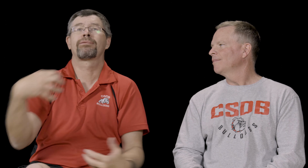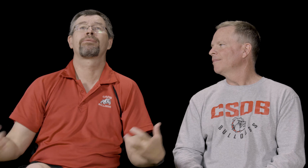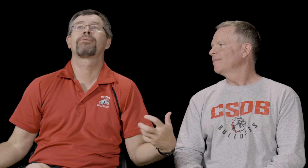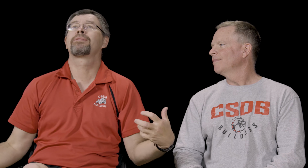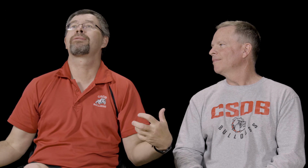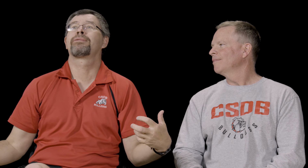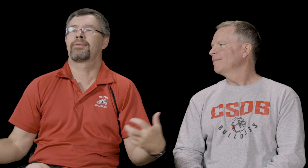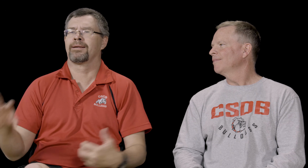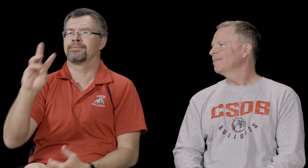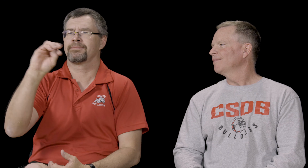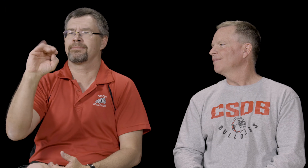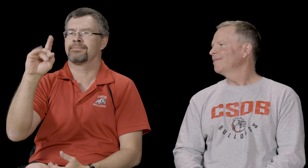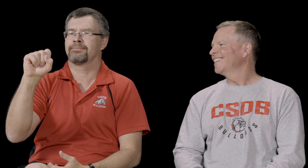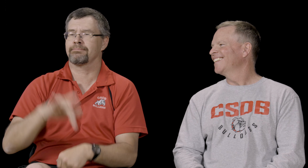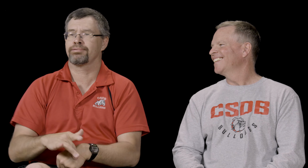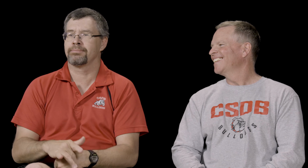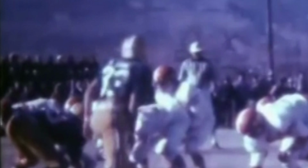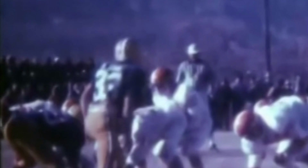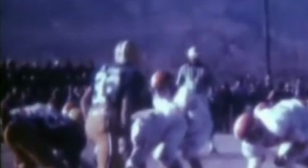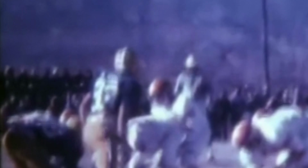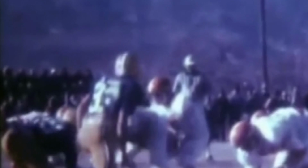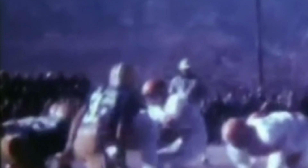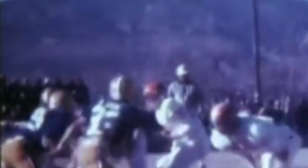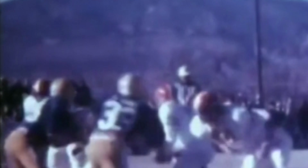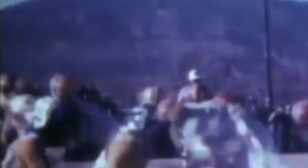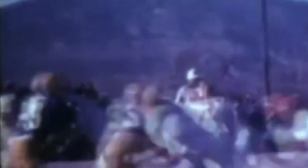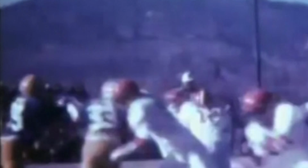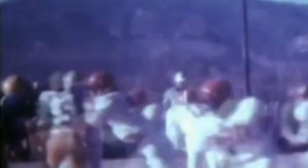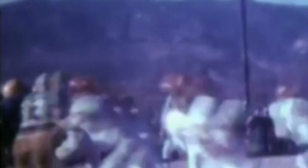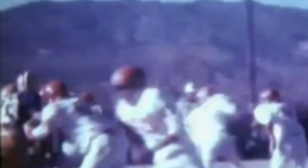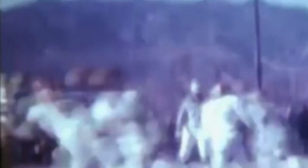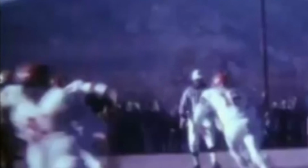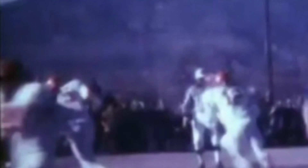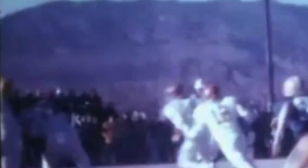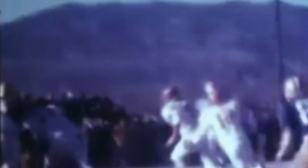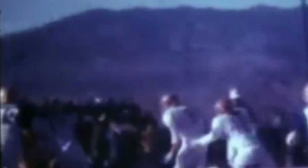So we audibled to a quarterback sneak. Took it up the middle for 60 yards for a touchdown.